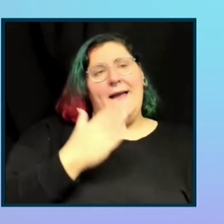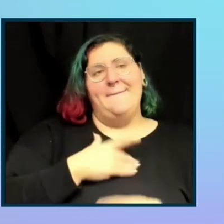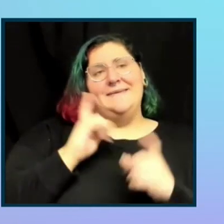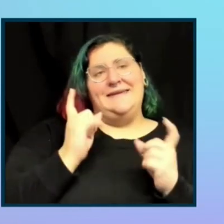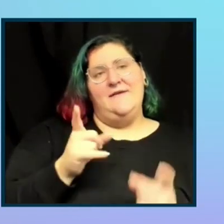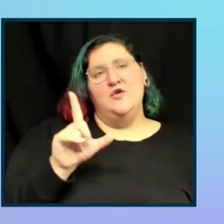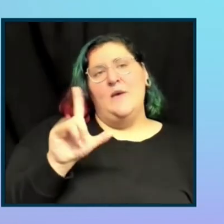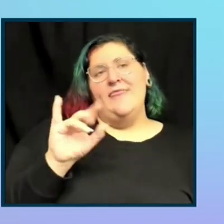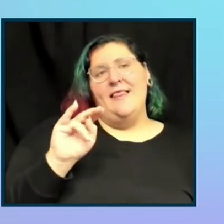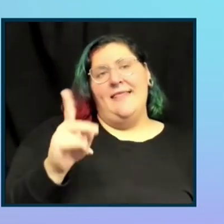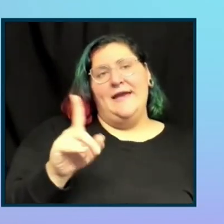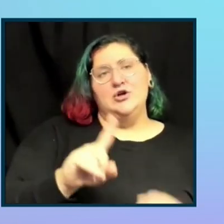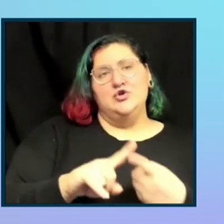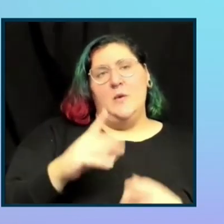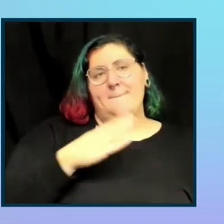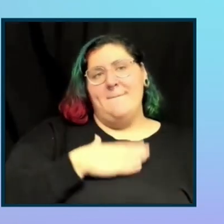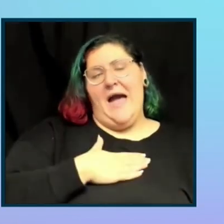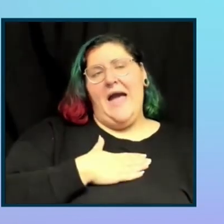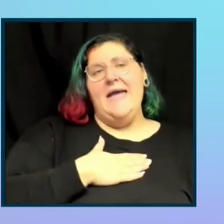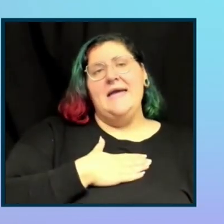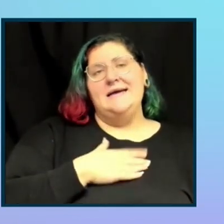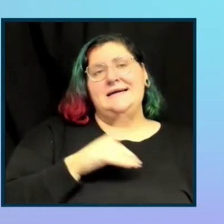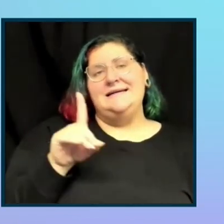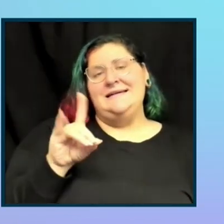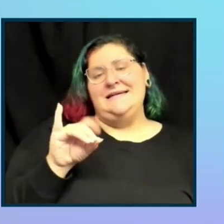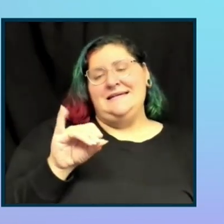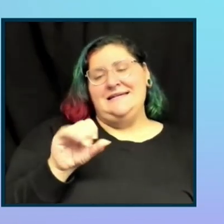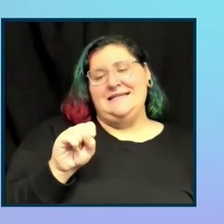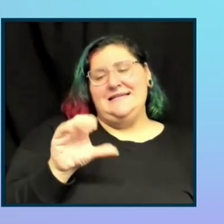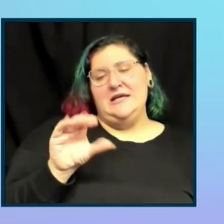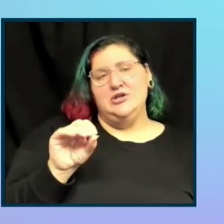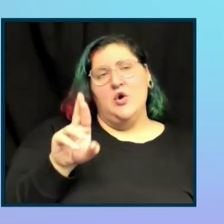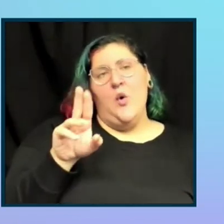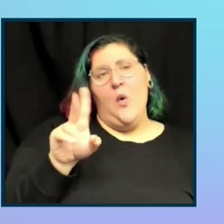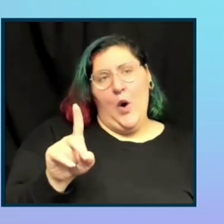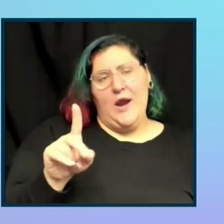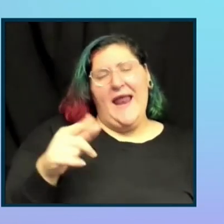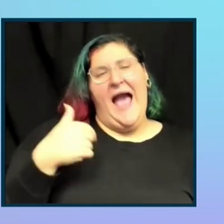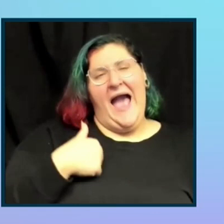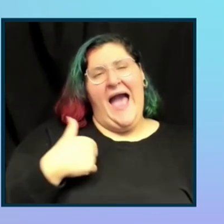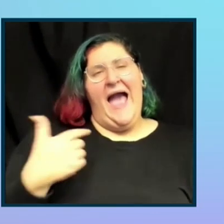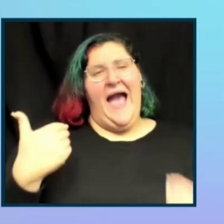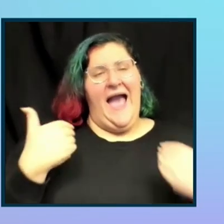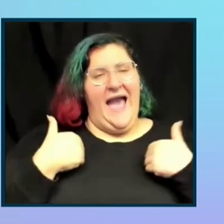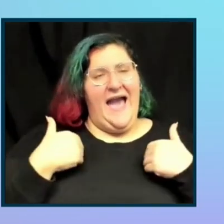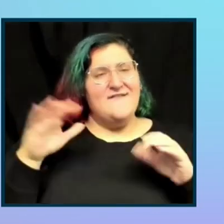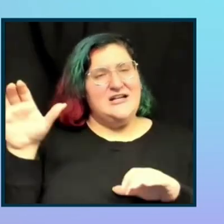'cause I do my streamer announcements there generally have a chat. There's a bunch of my community there, including my crew for Sea Of Thieves.